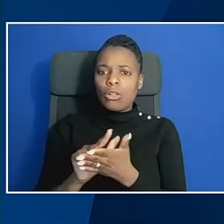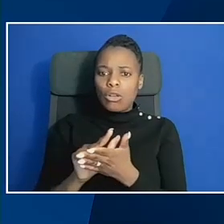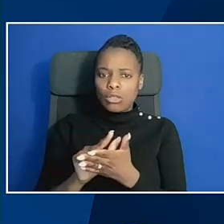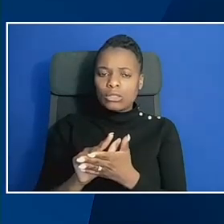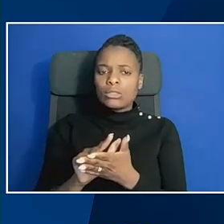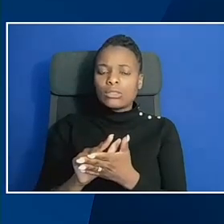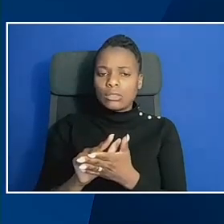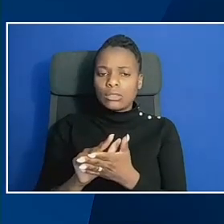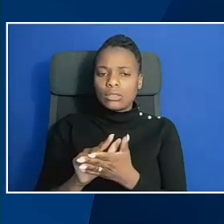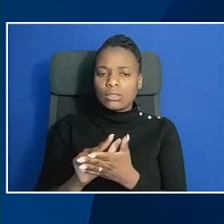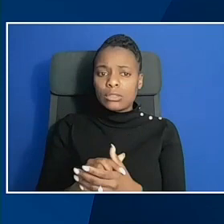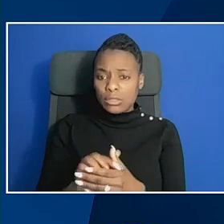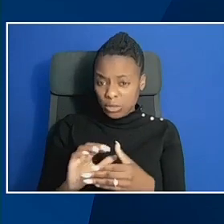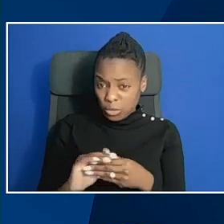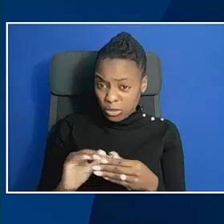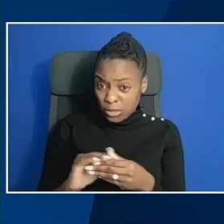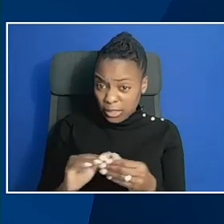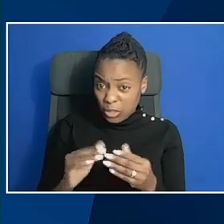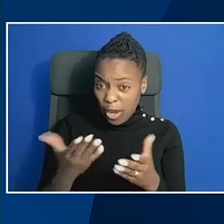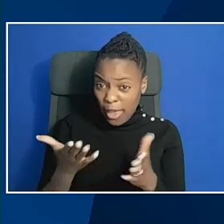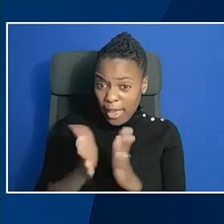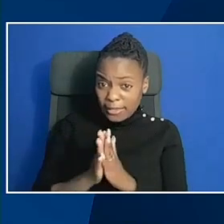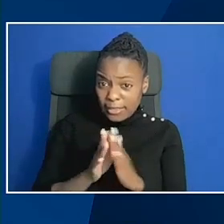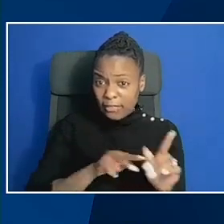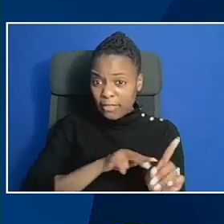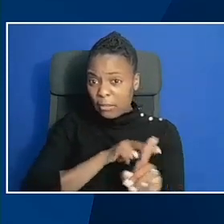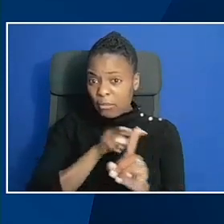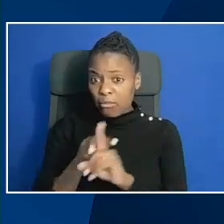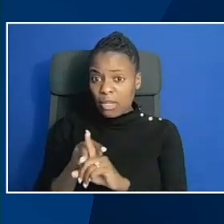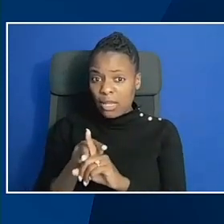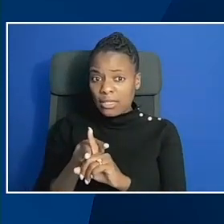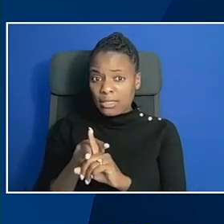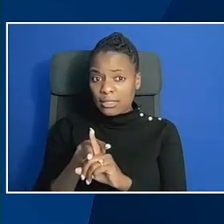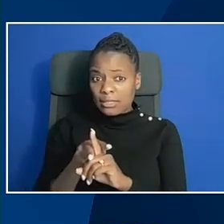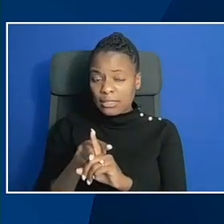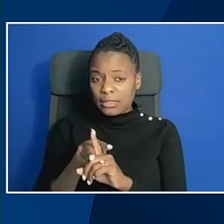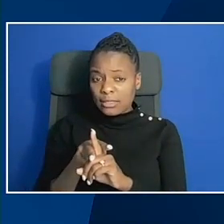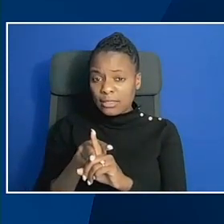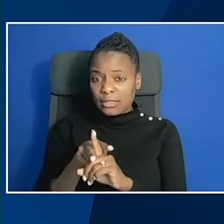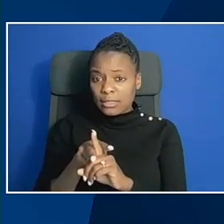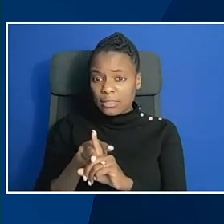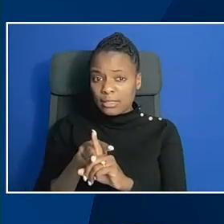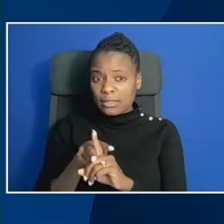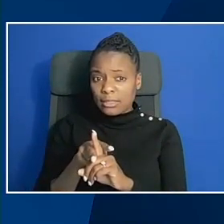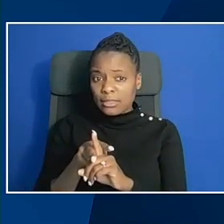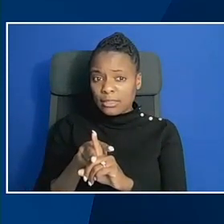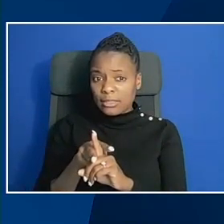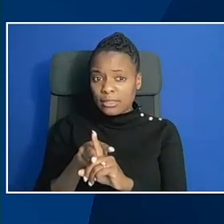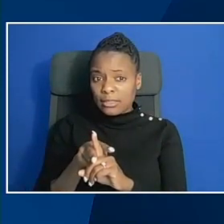Are you saying does this apply- is this applicable to? Yes, that state, the state the school is